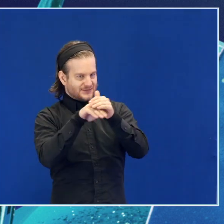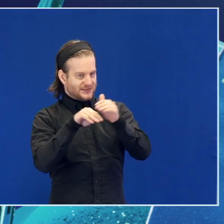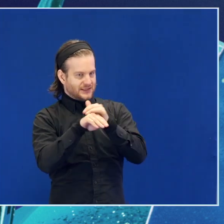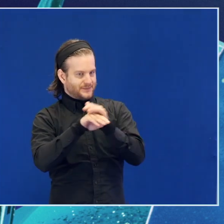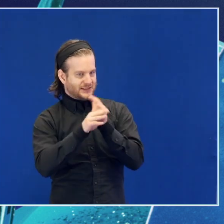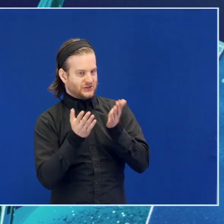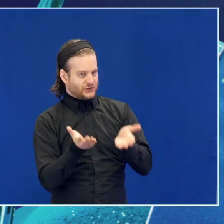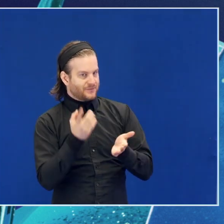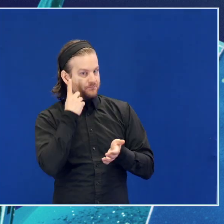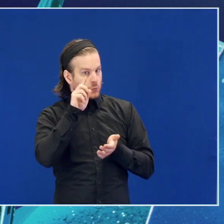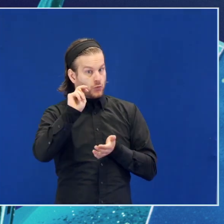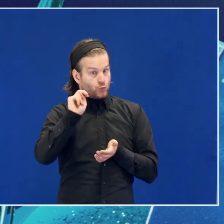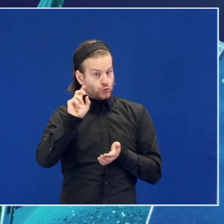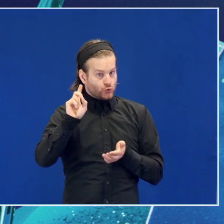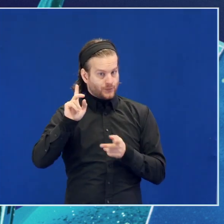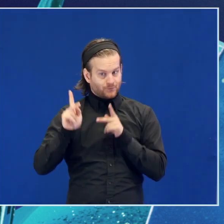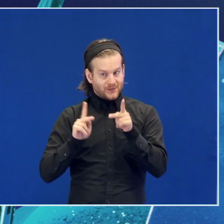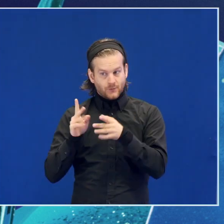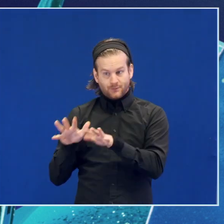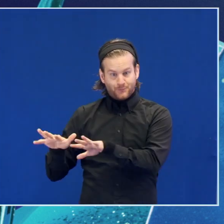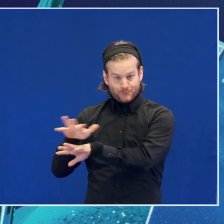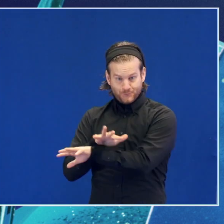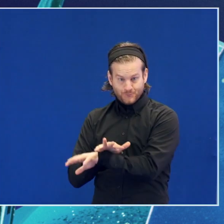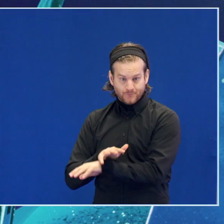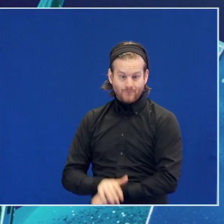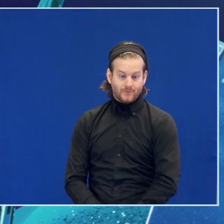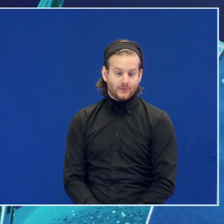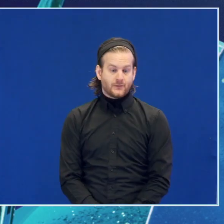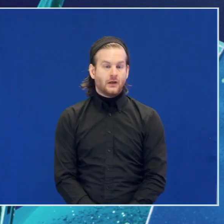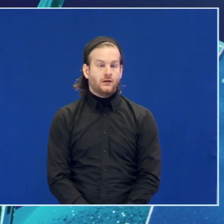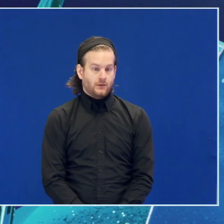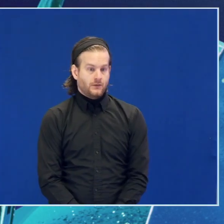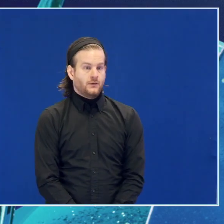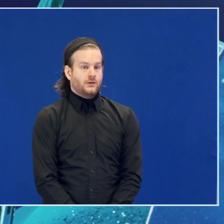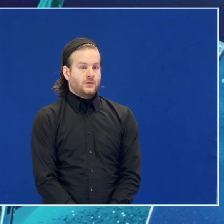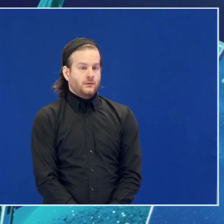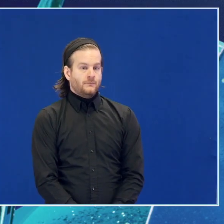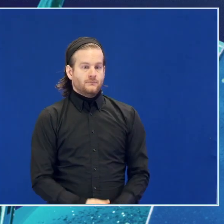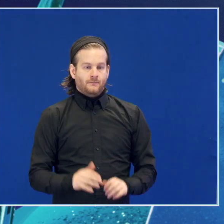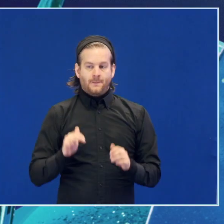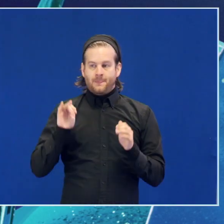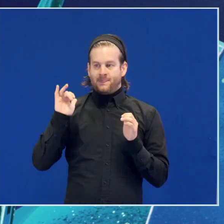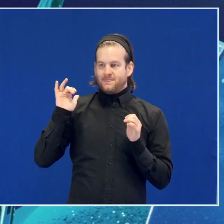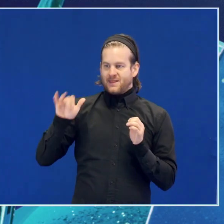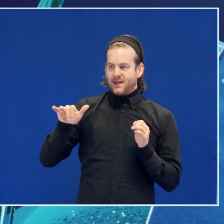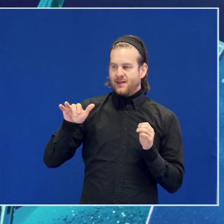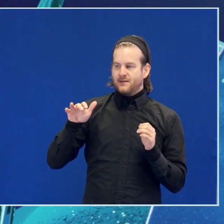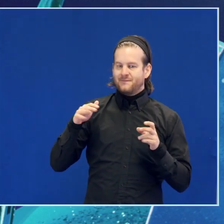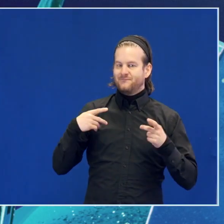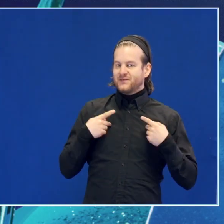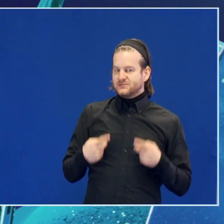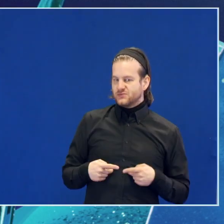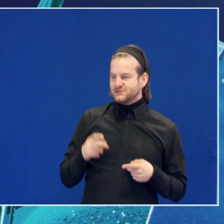it's just another layer of interesting in how you can create spaces that work better for everyone.